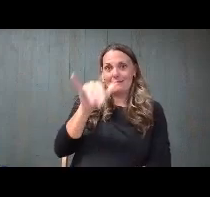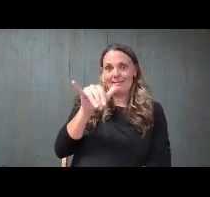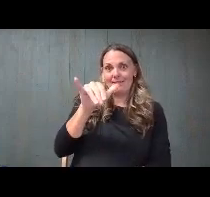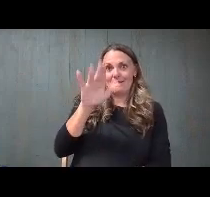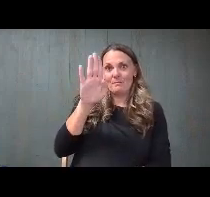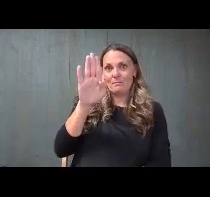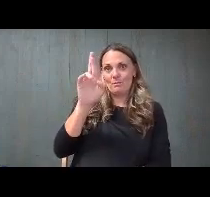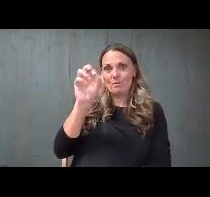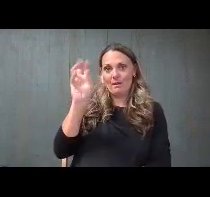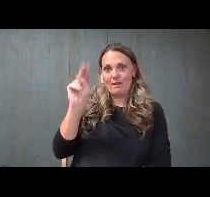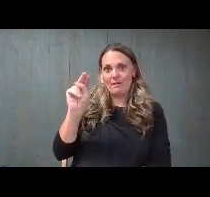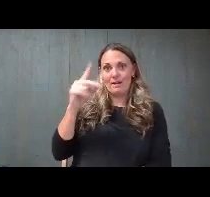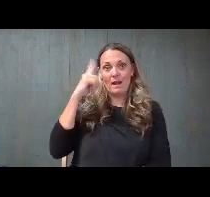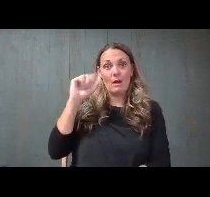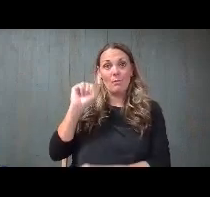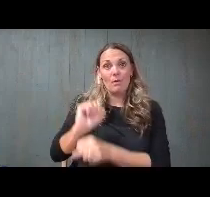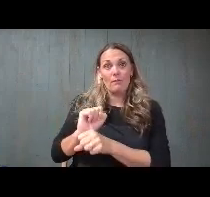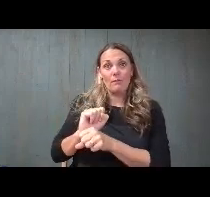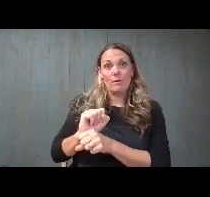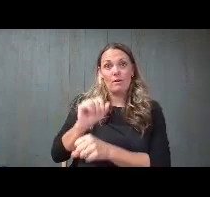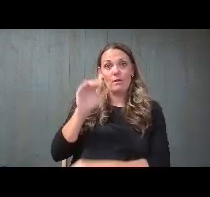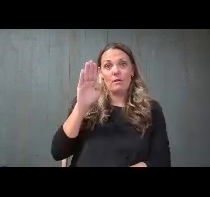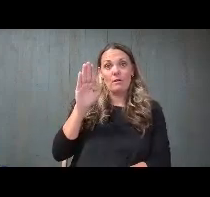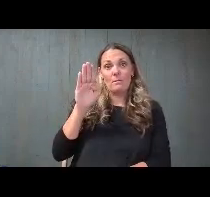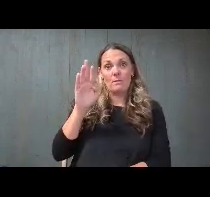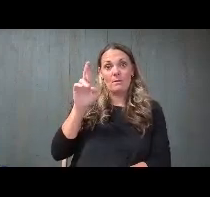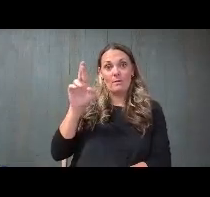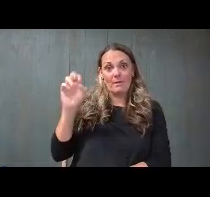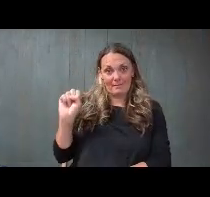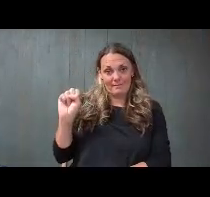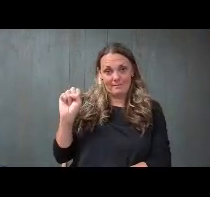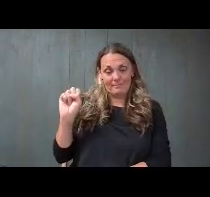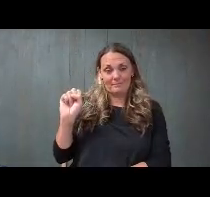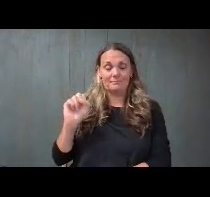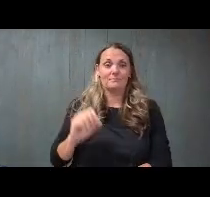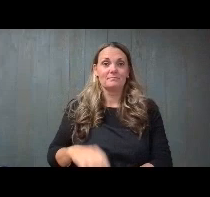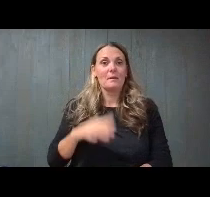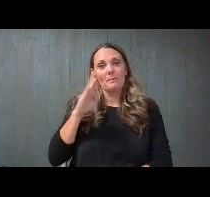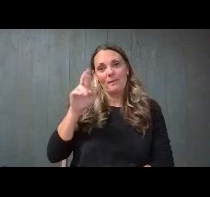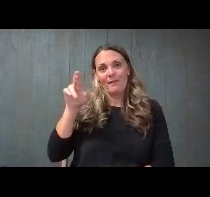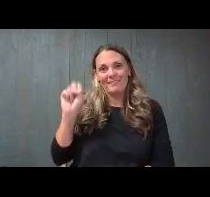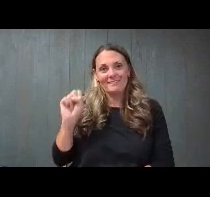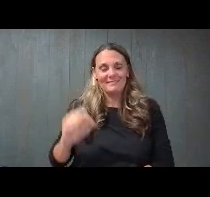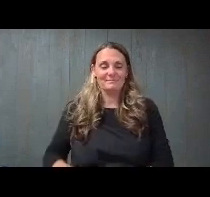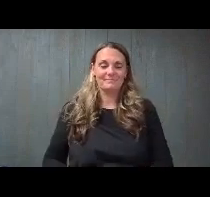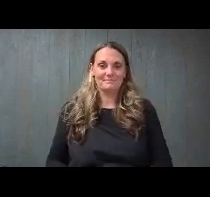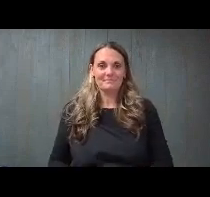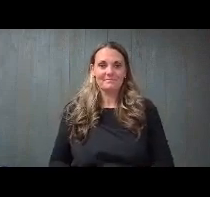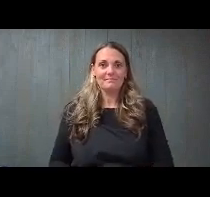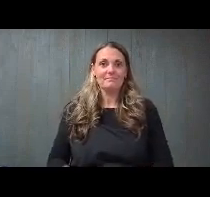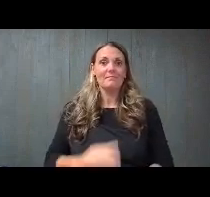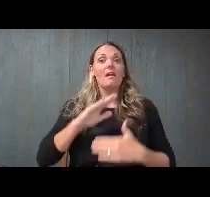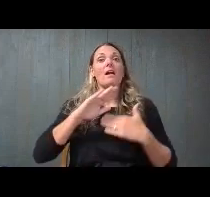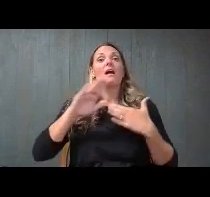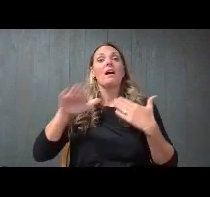I work for the Bureau of Rehabilitation Services, or BRS, and I'll be overseeing this project.